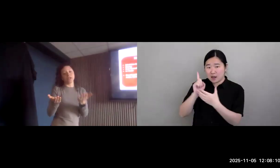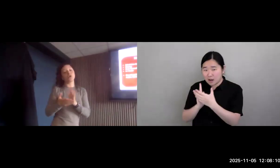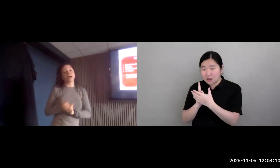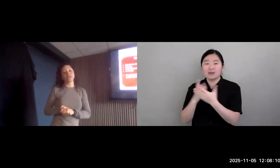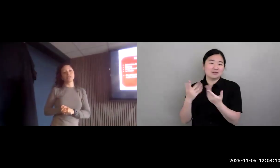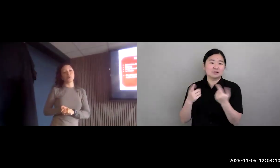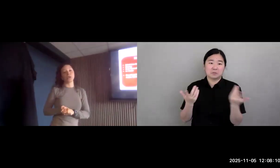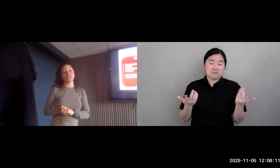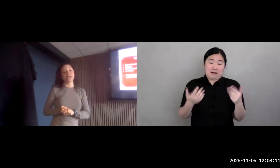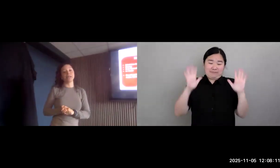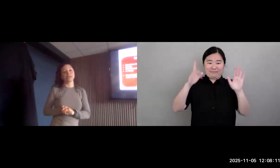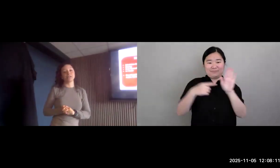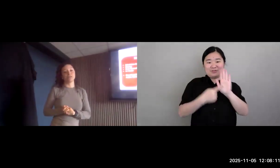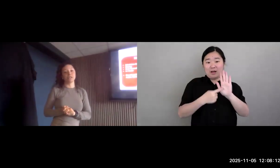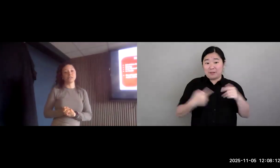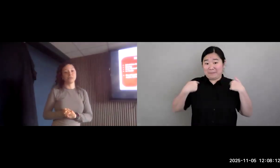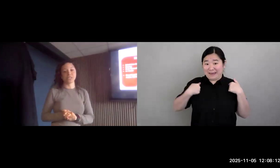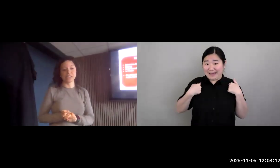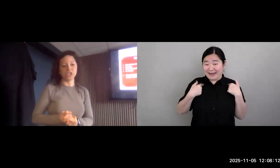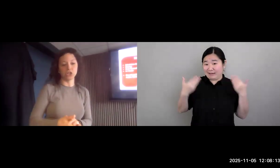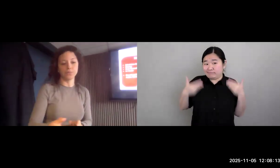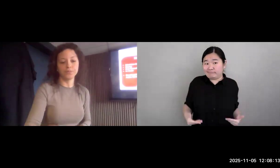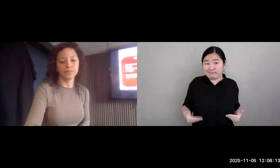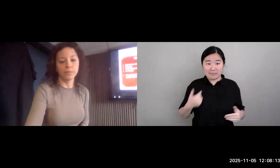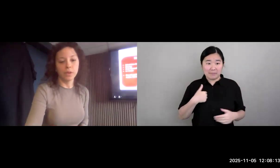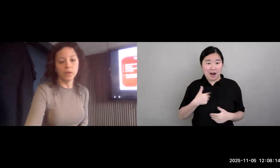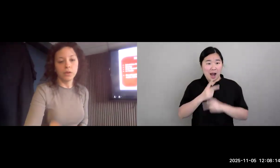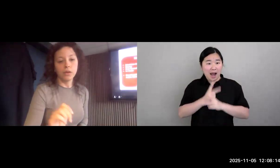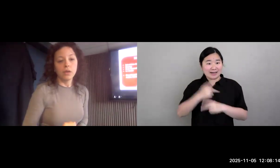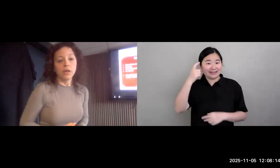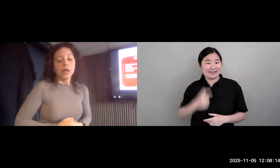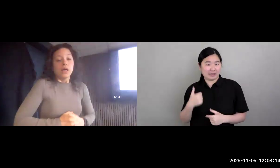And I'm gonna go back to this point at the end of this presentation.